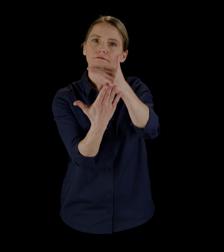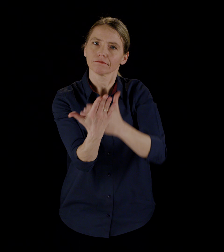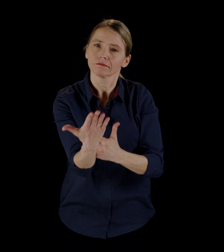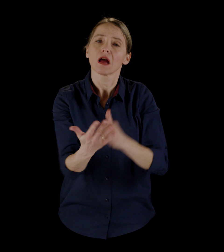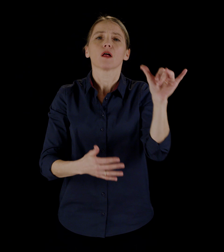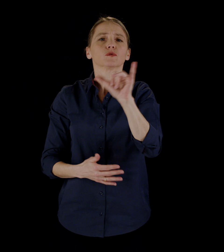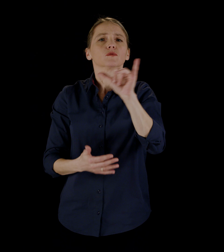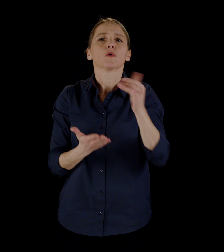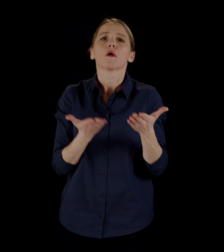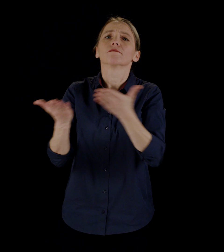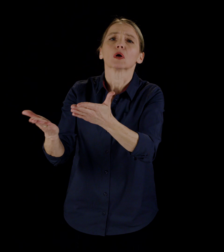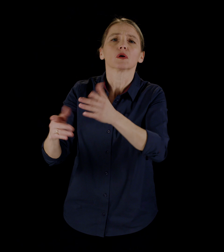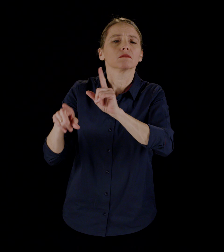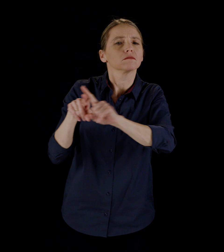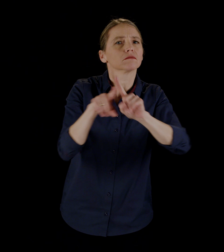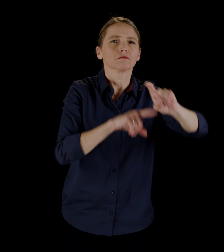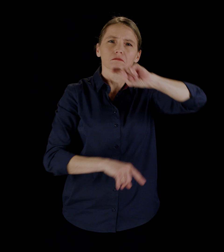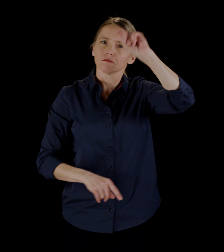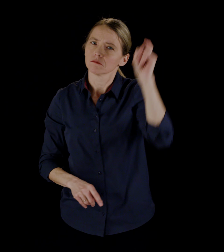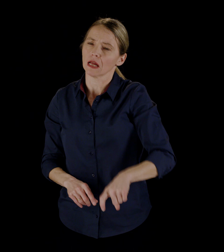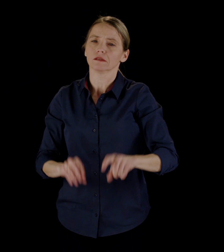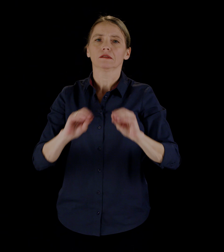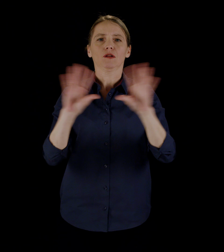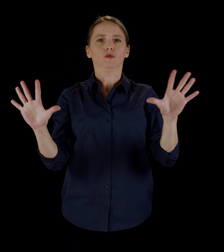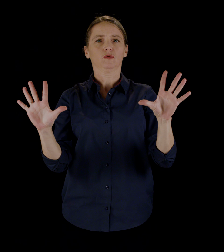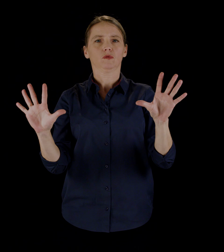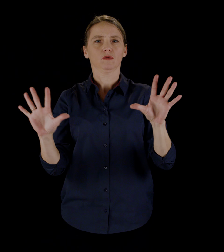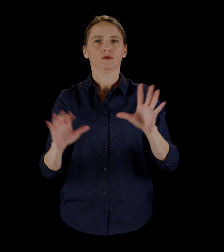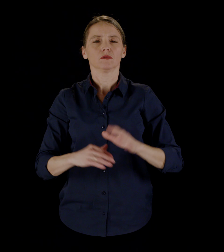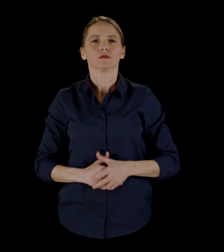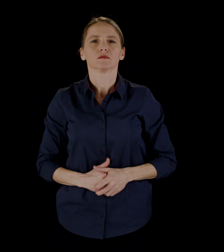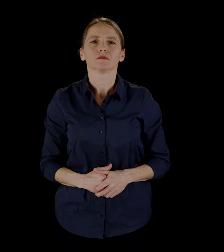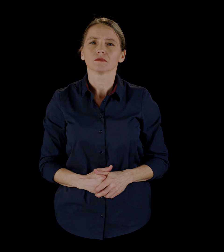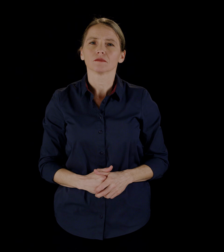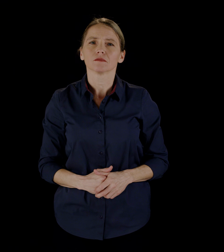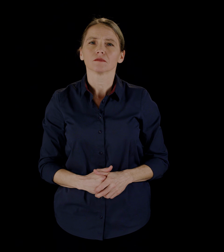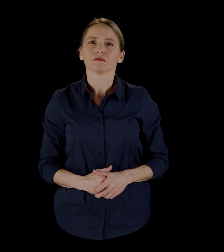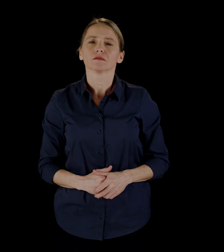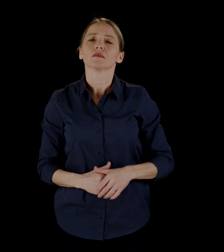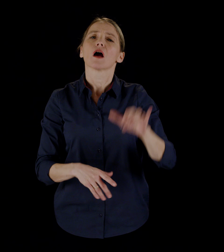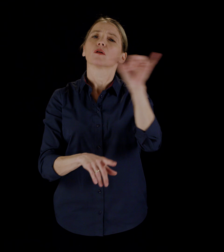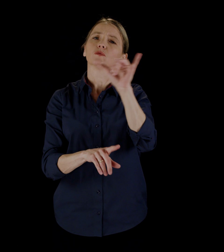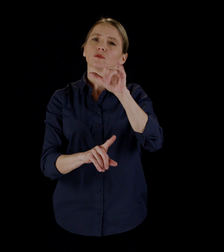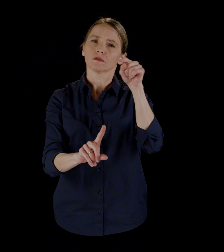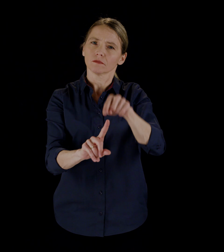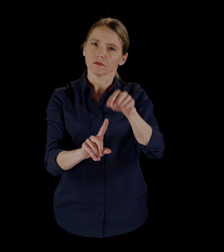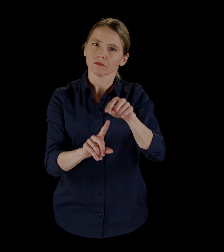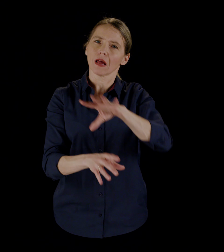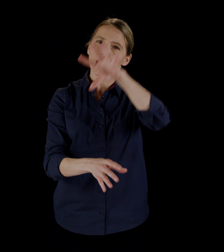This also includes prices related to any promotions, discounts, incentives, other time-limited